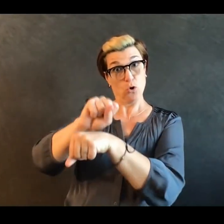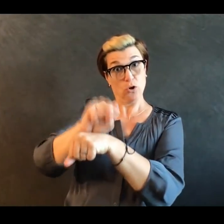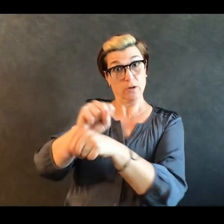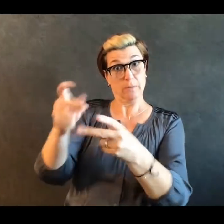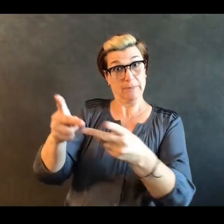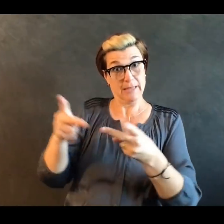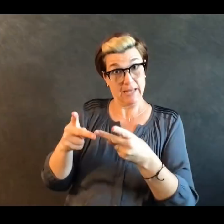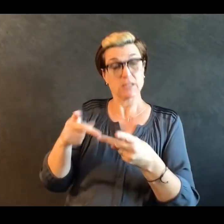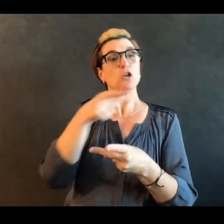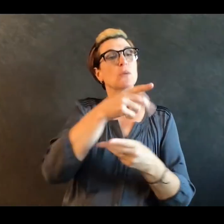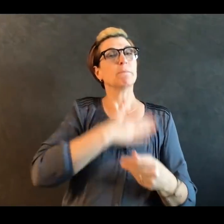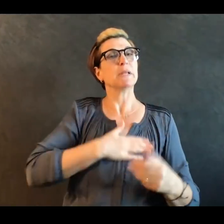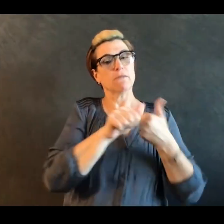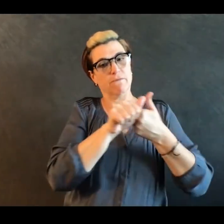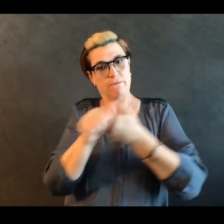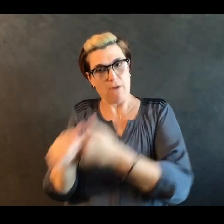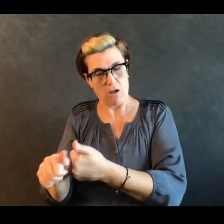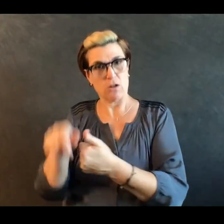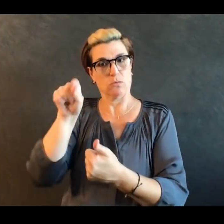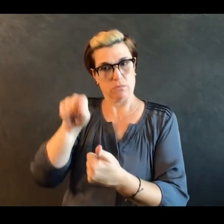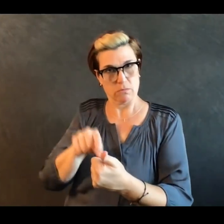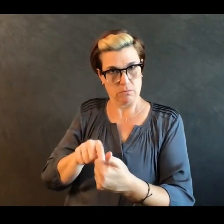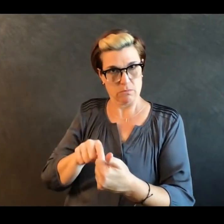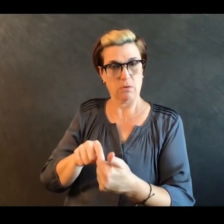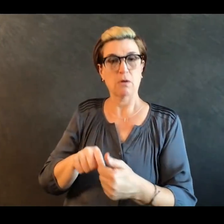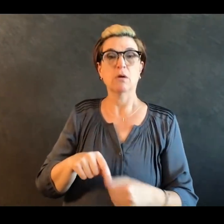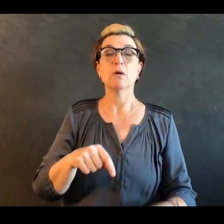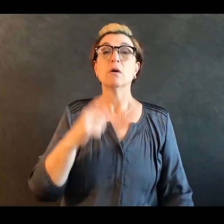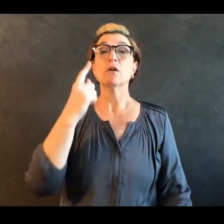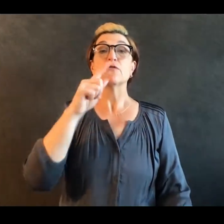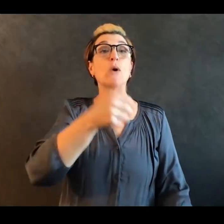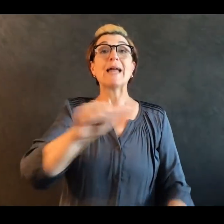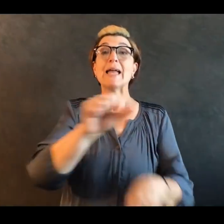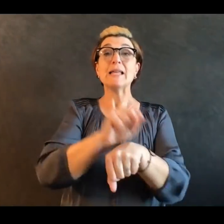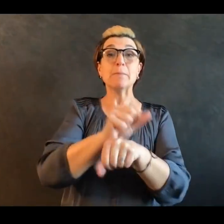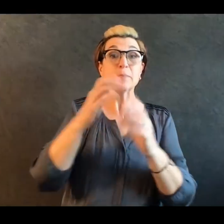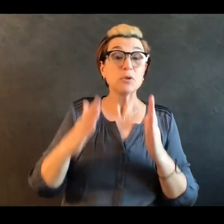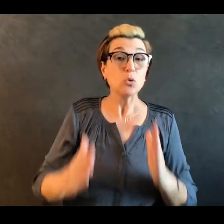employers and local public health officials advising them the CDC has